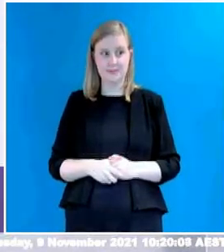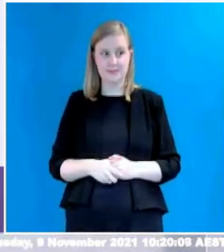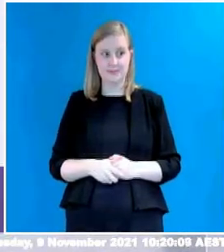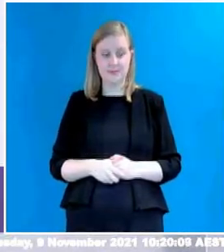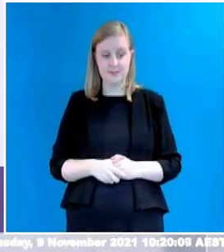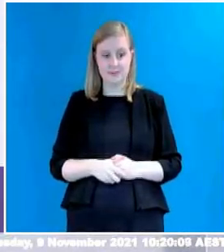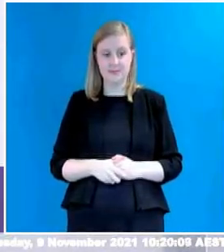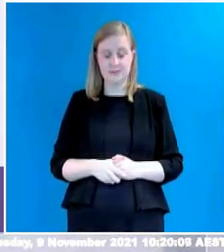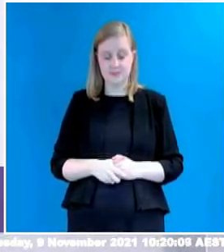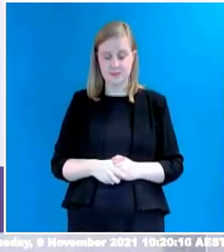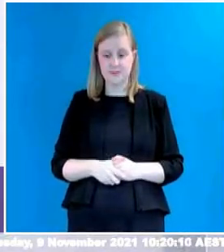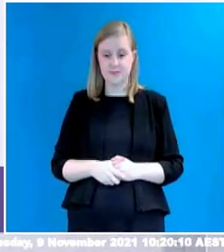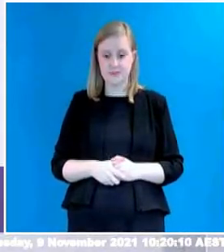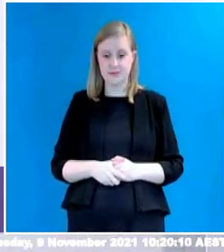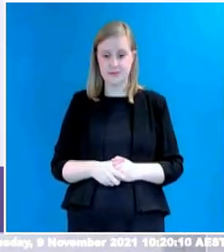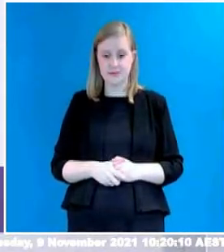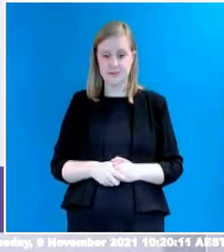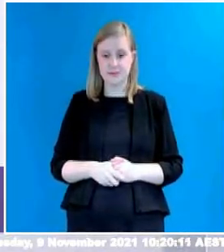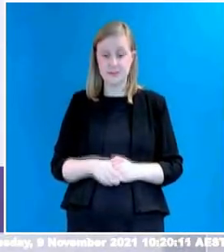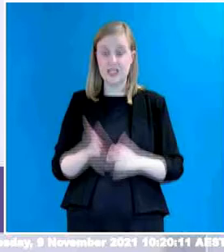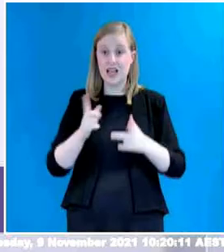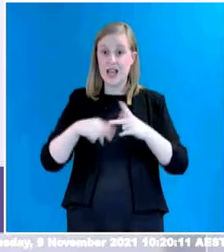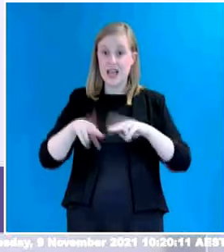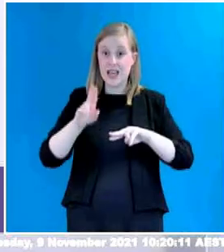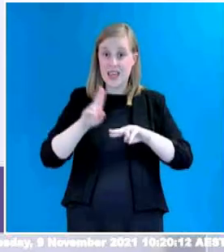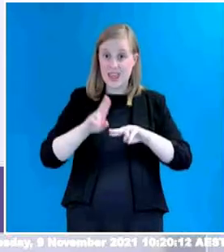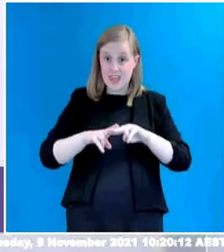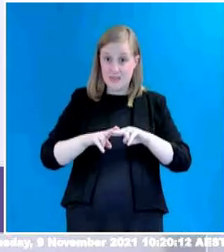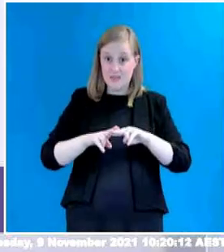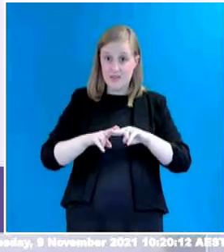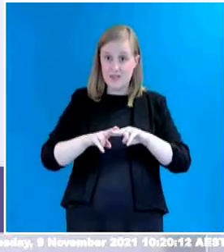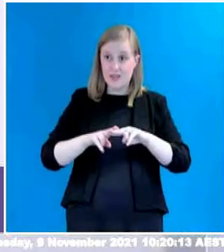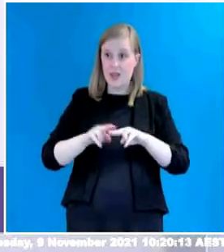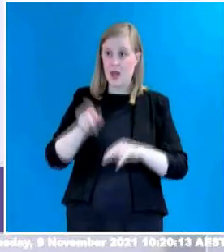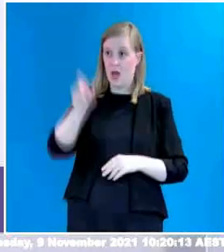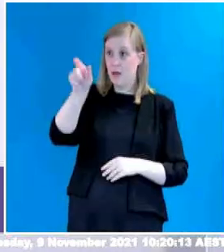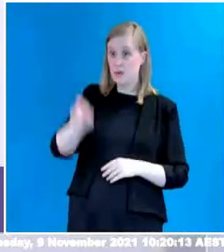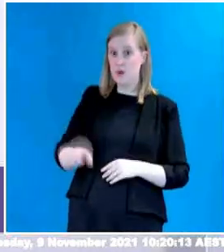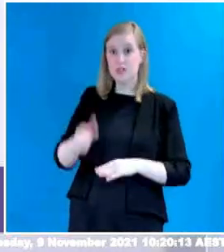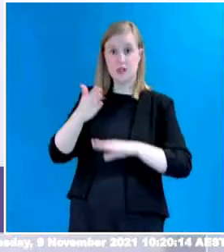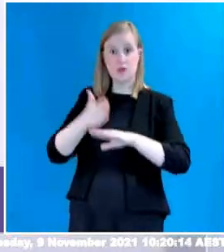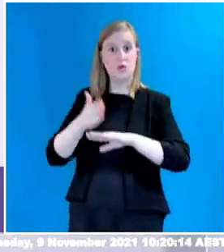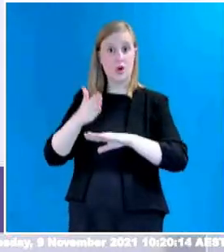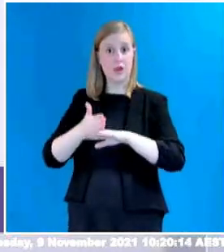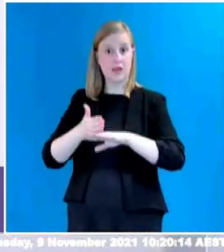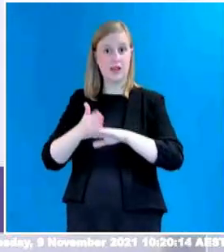that a public authority has engaged in conduct that would be unlawful because